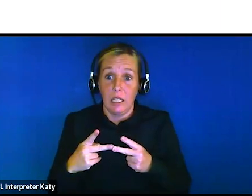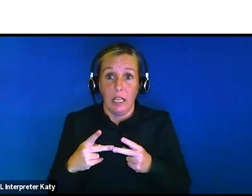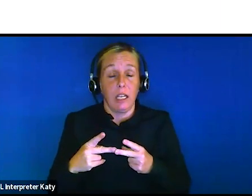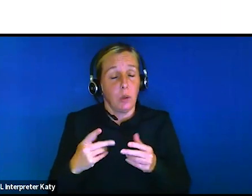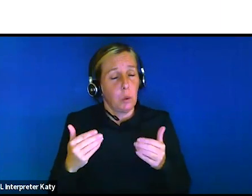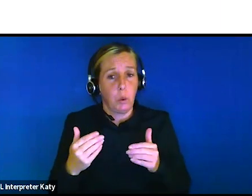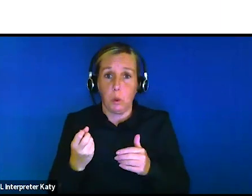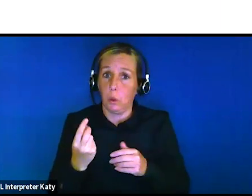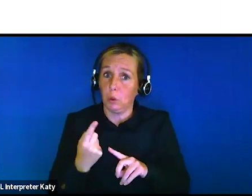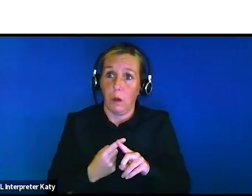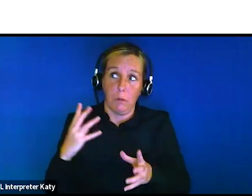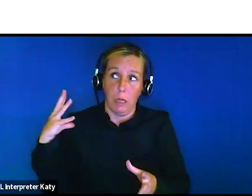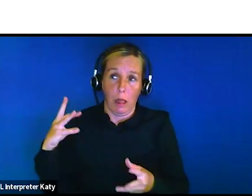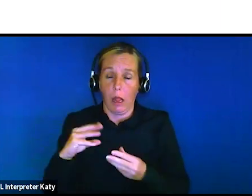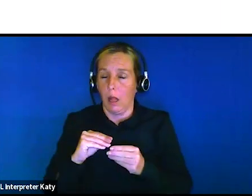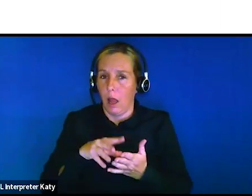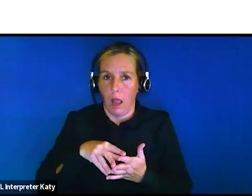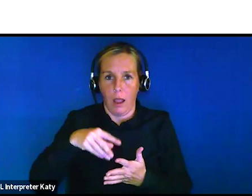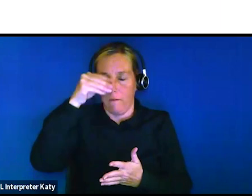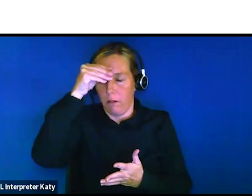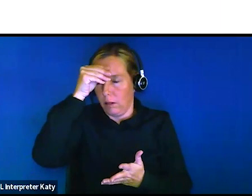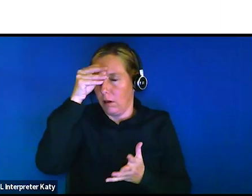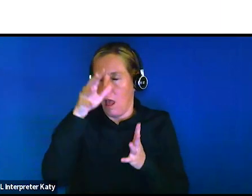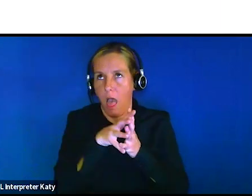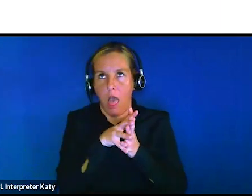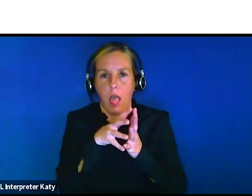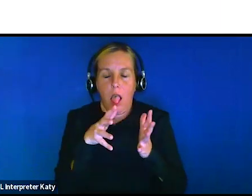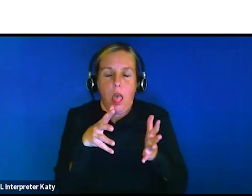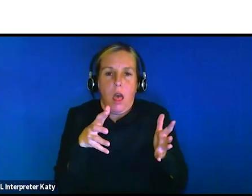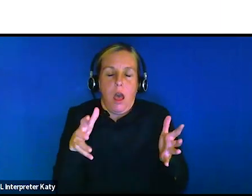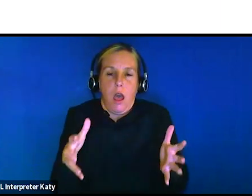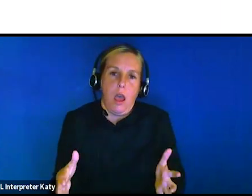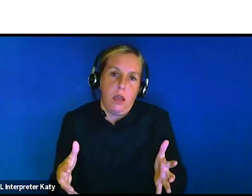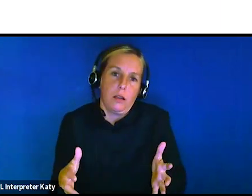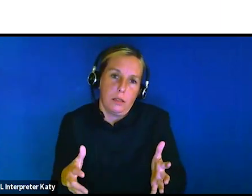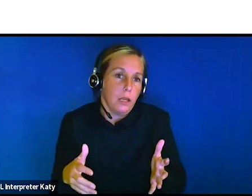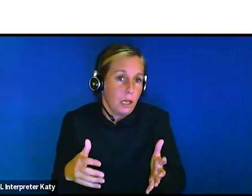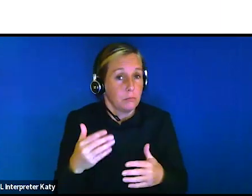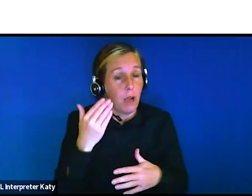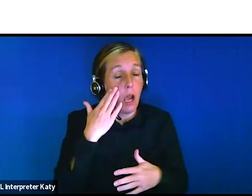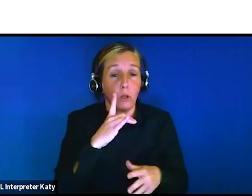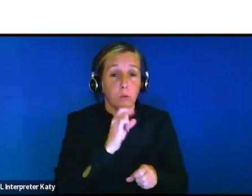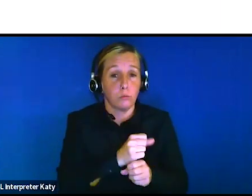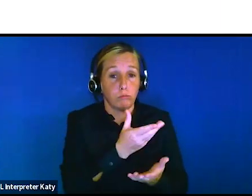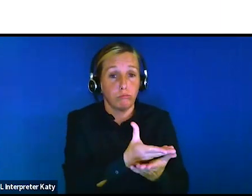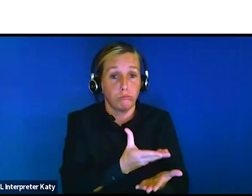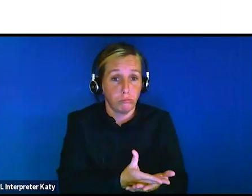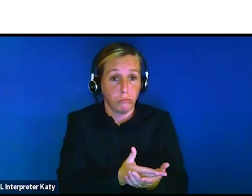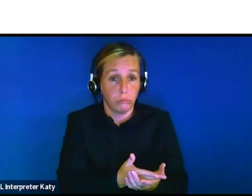12 months from this seat and what I know to be true, nobody can tell me different, is that 988 has been the most